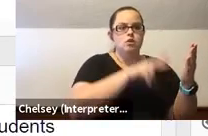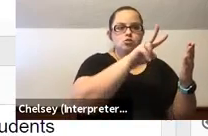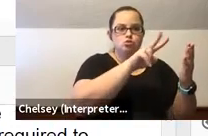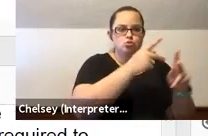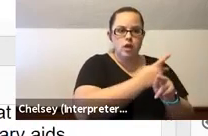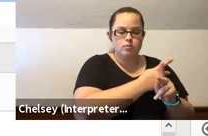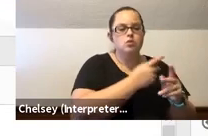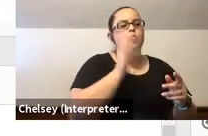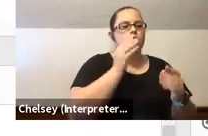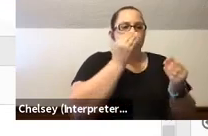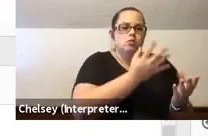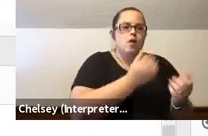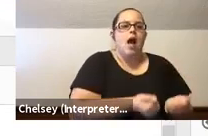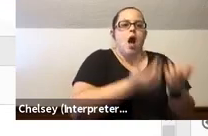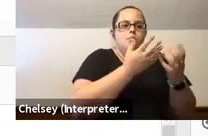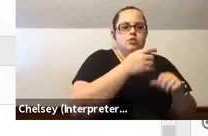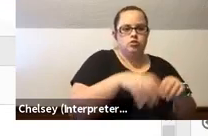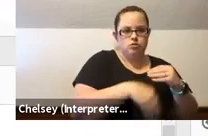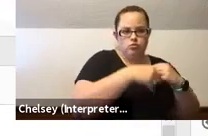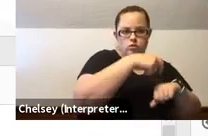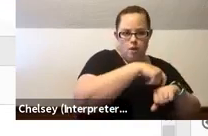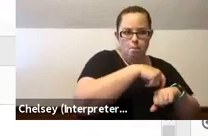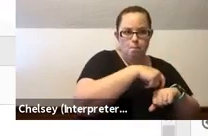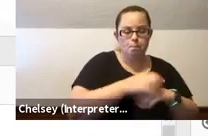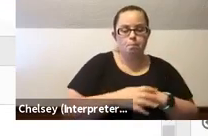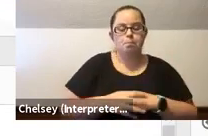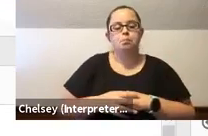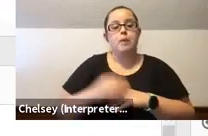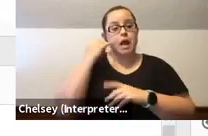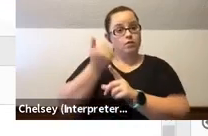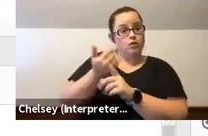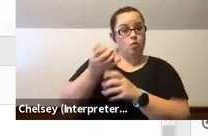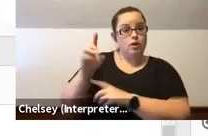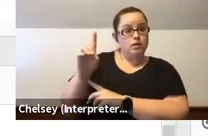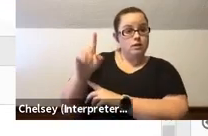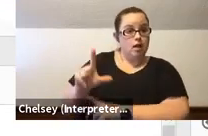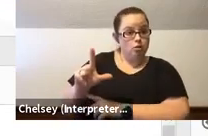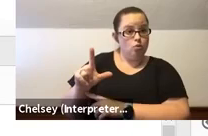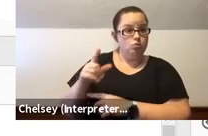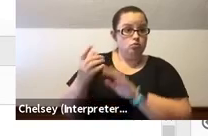Sage Talbot: It's if you wanted to download a copy of this PDF for your own records, you can do that too, by going to your "dashboard."